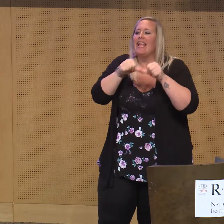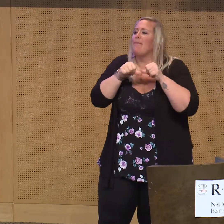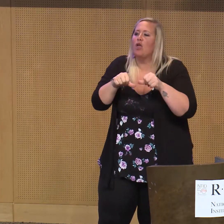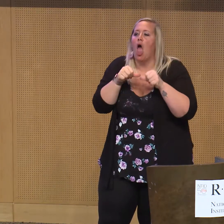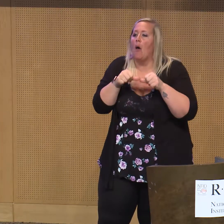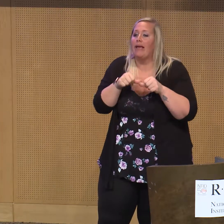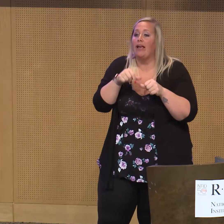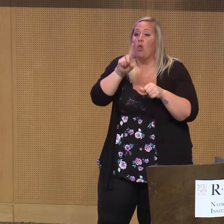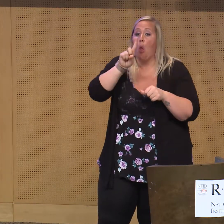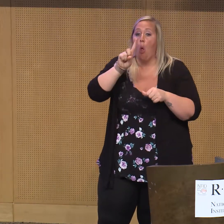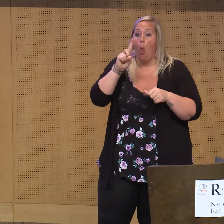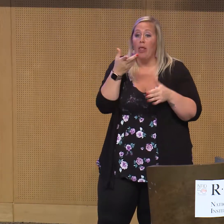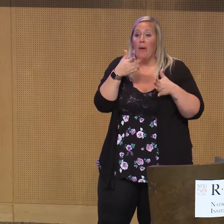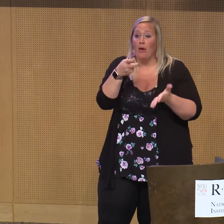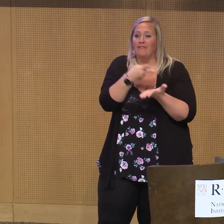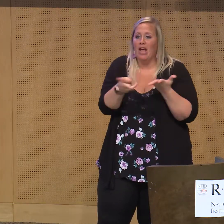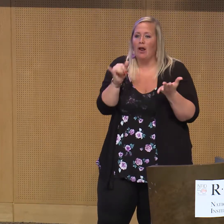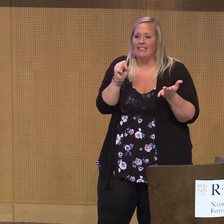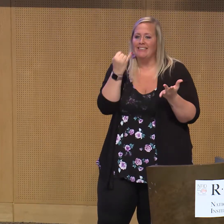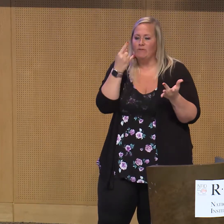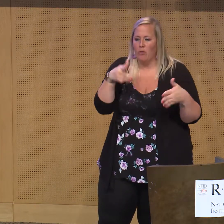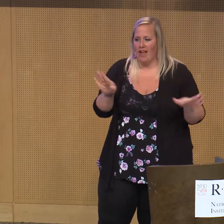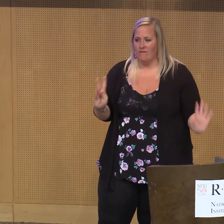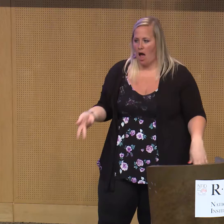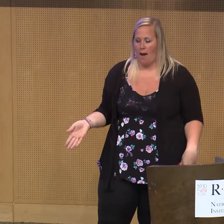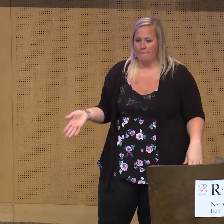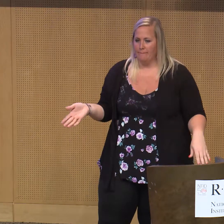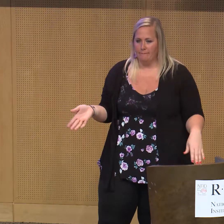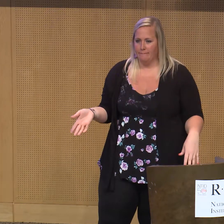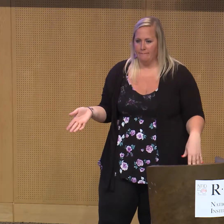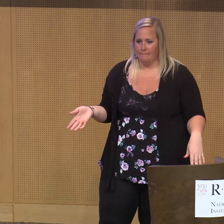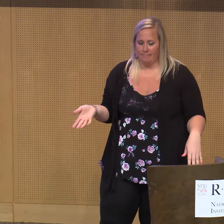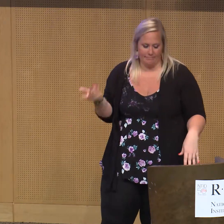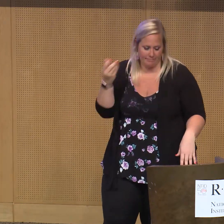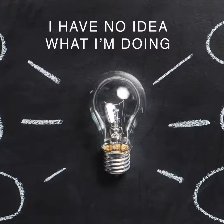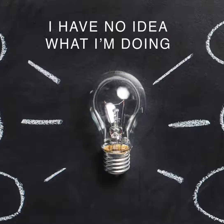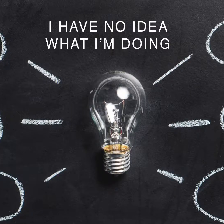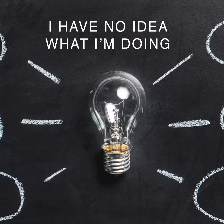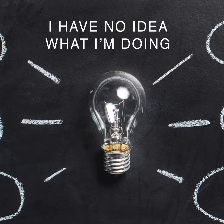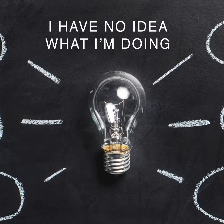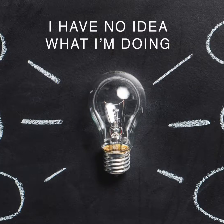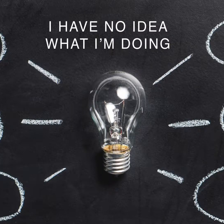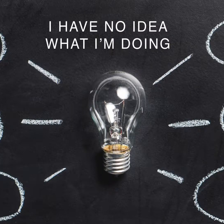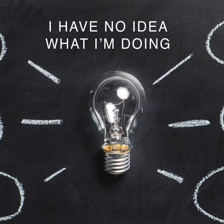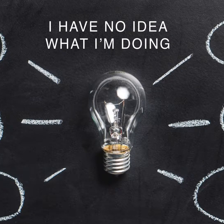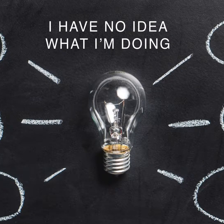And if that fails, go to plan "C" and just keep going because the only way you can fail is if you give up.